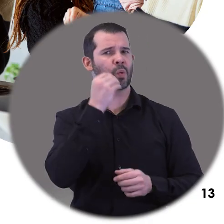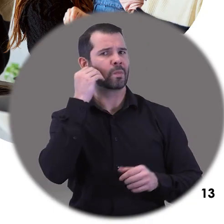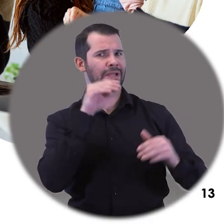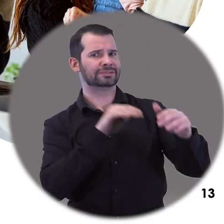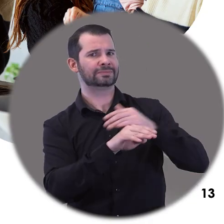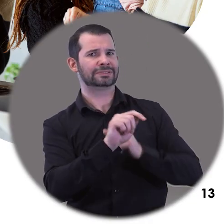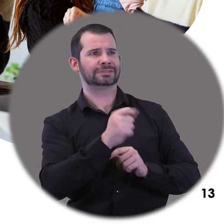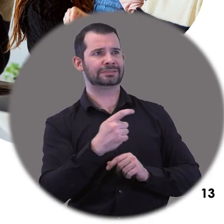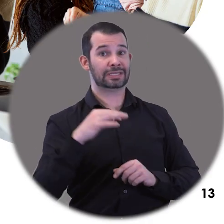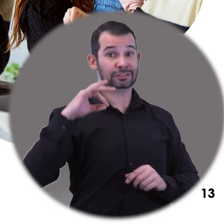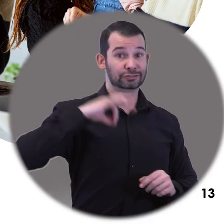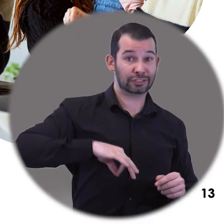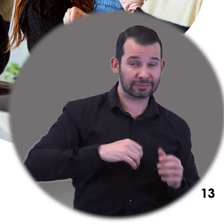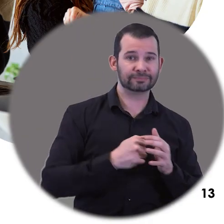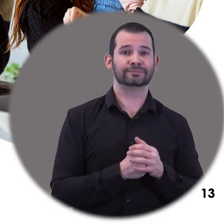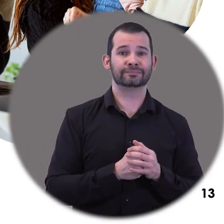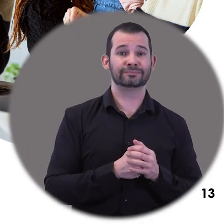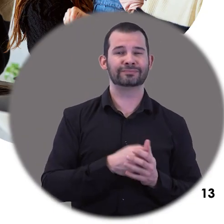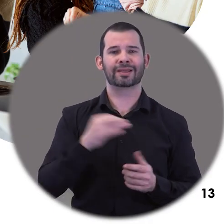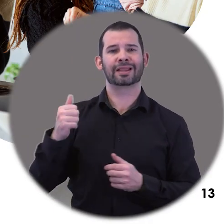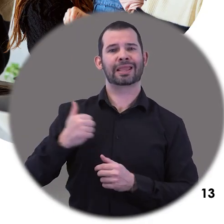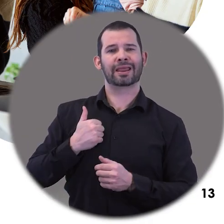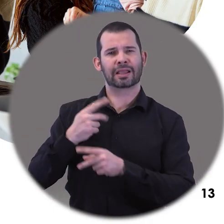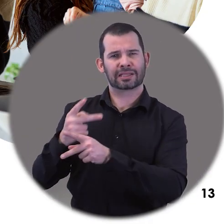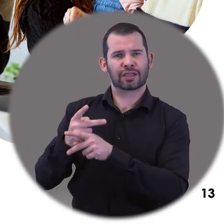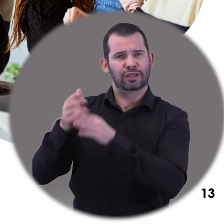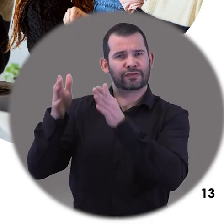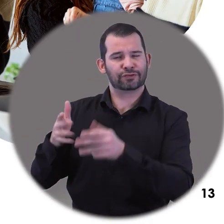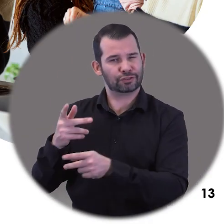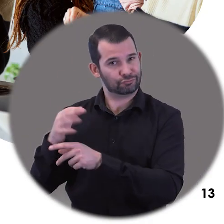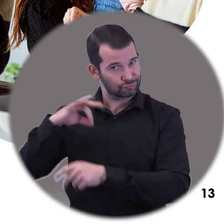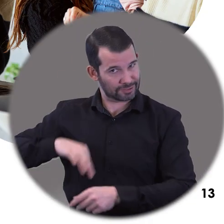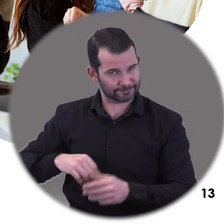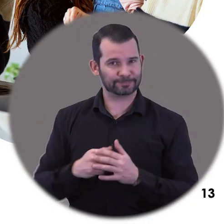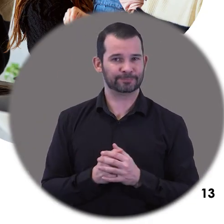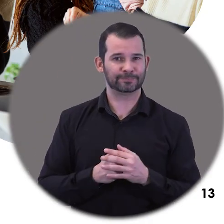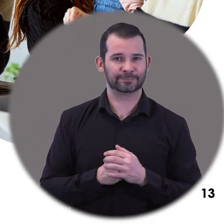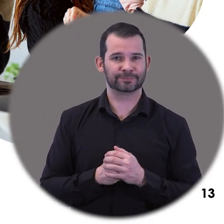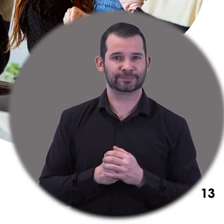home accessibility tax credit, and the Canada caregiver credit.